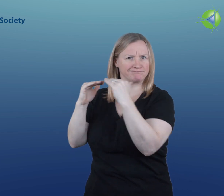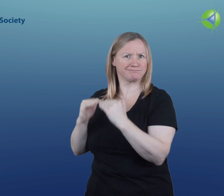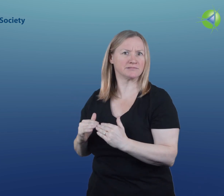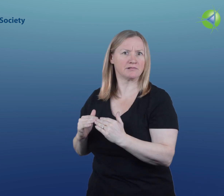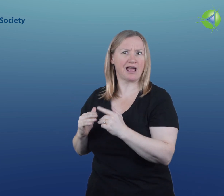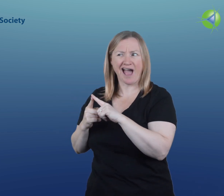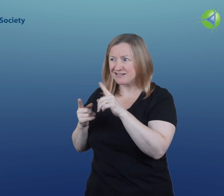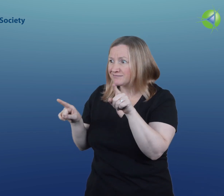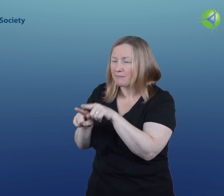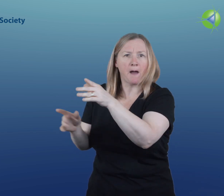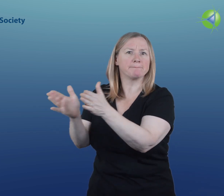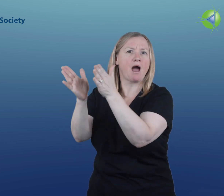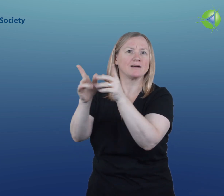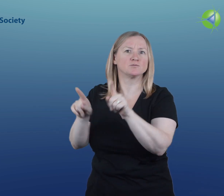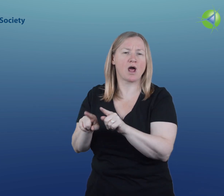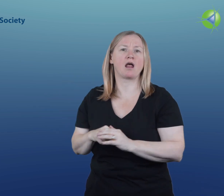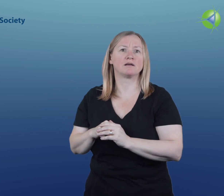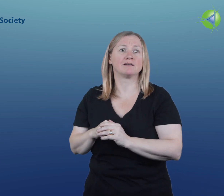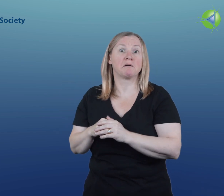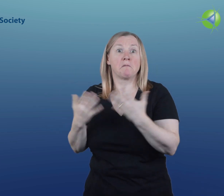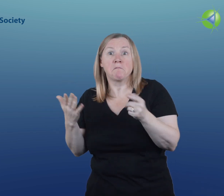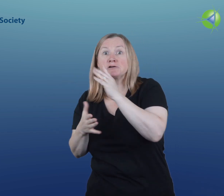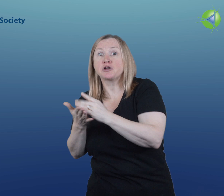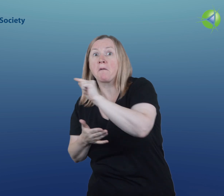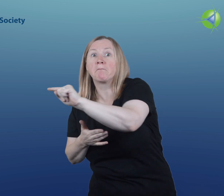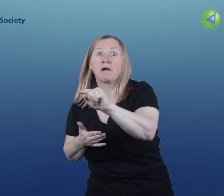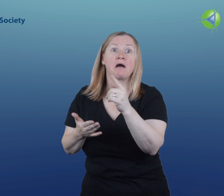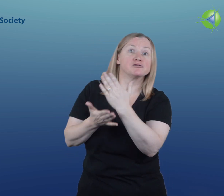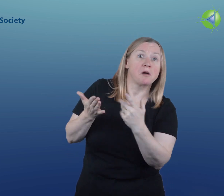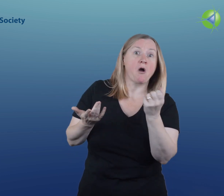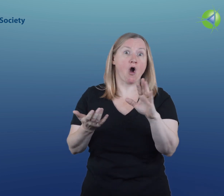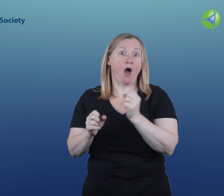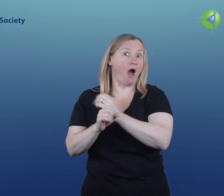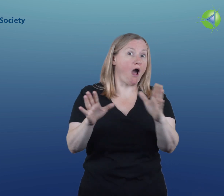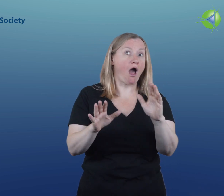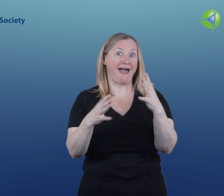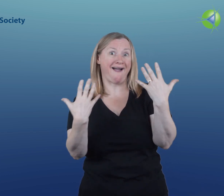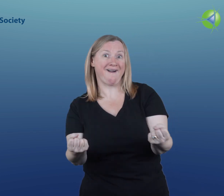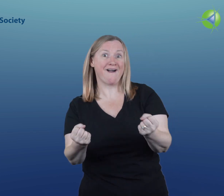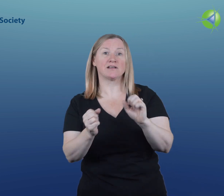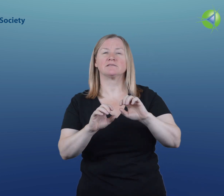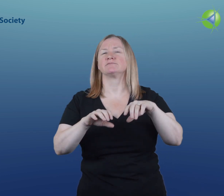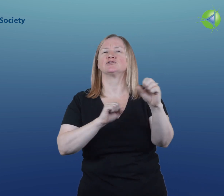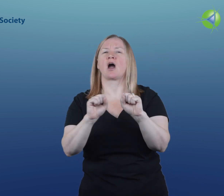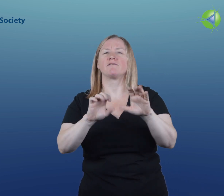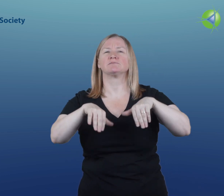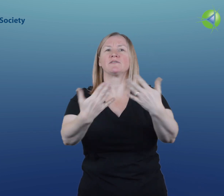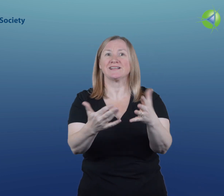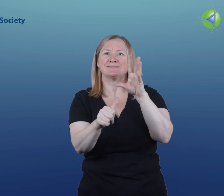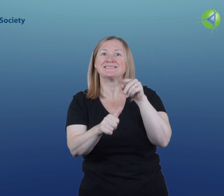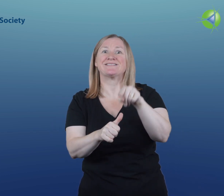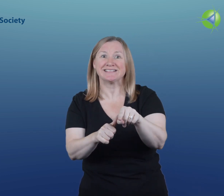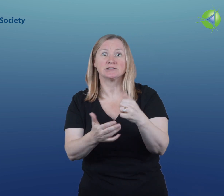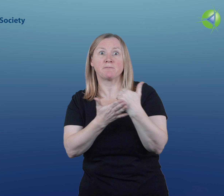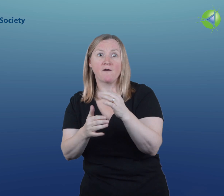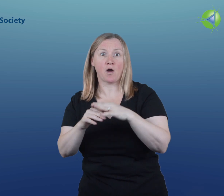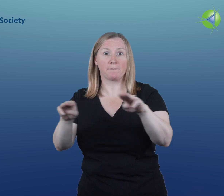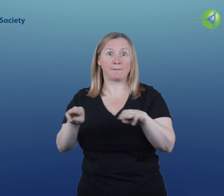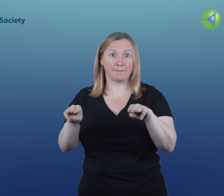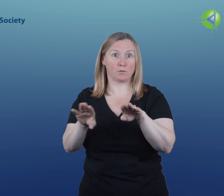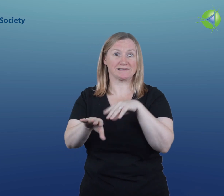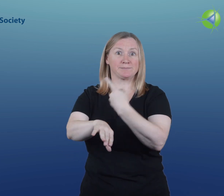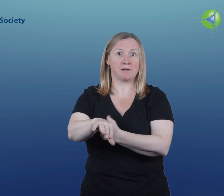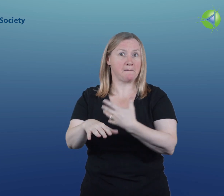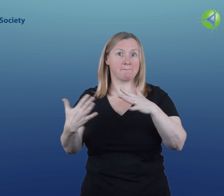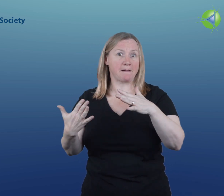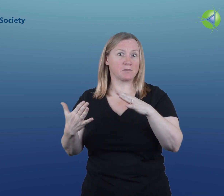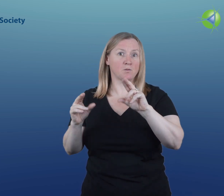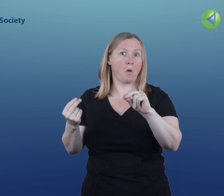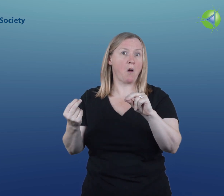In this case, some or all of the existing specific services and supports for people with disabilities may no longer be necessary to ensure